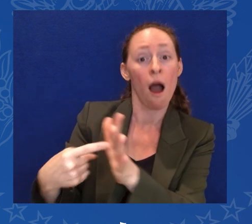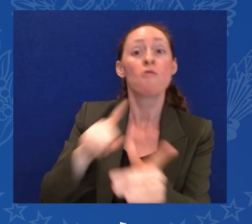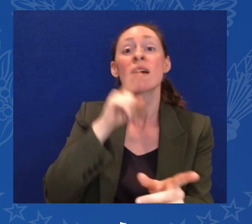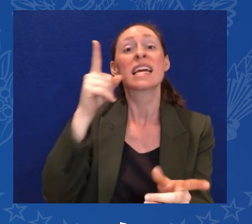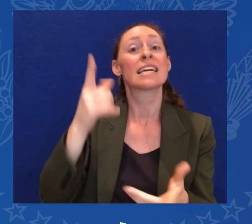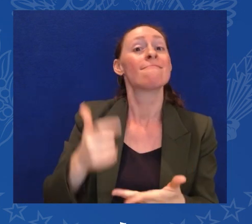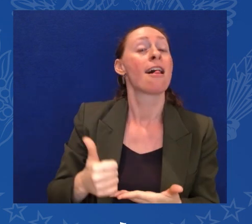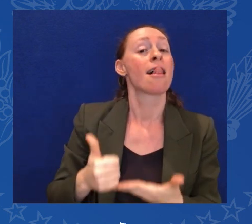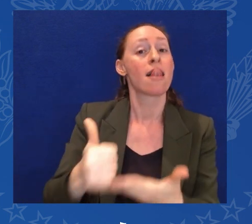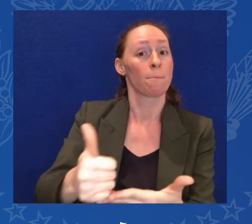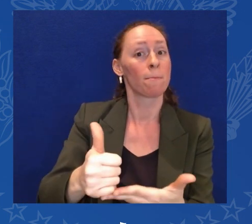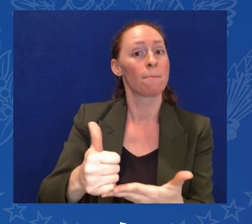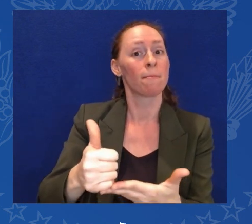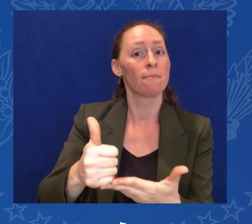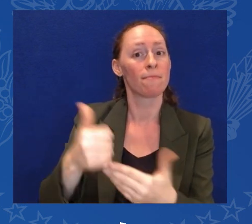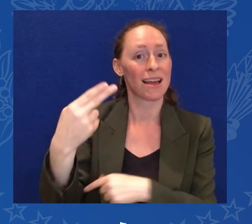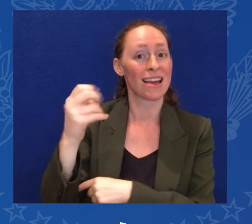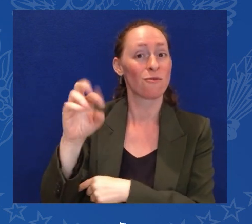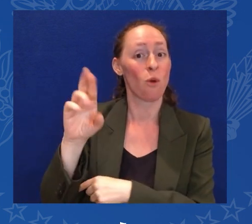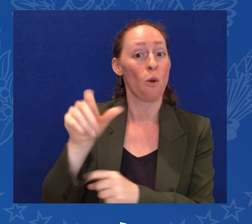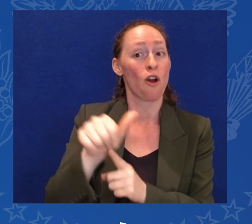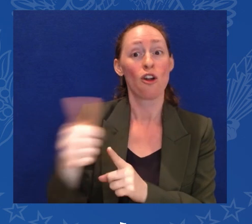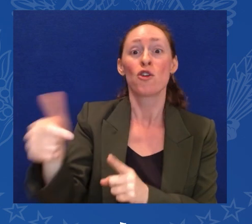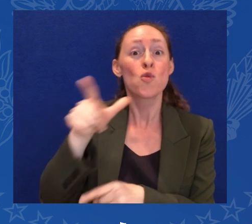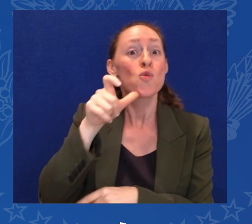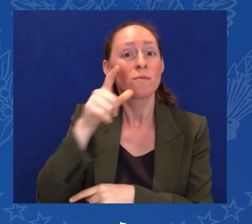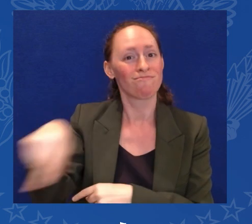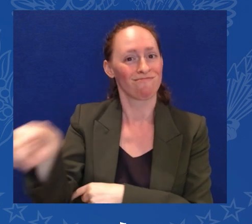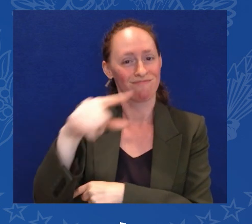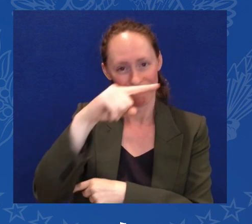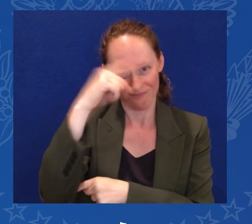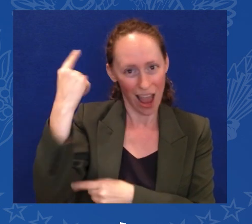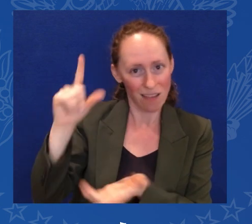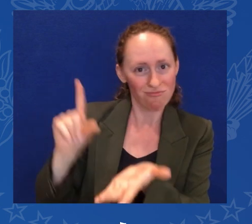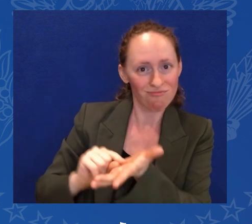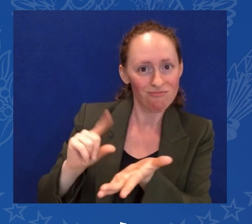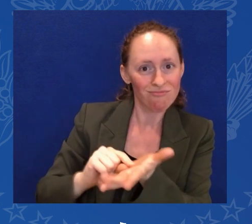Jet Magazine, the Chicago Defender, and other newspapers and radio announcers